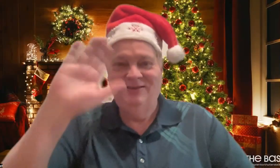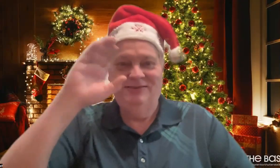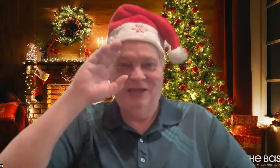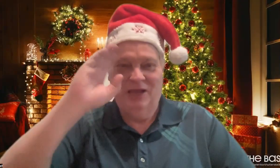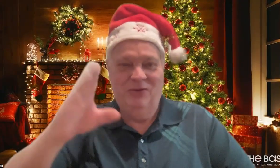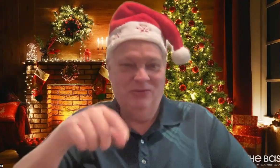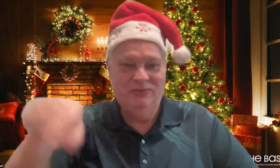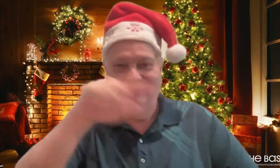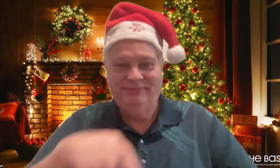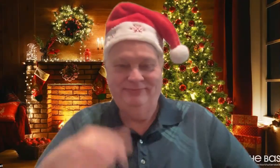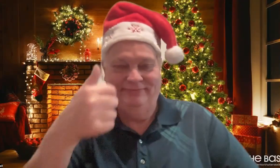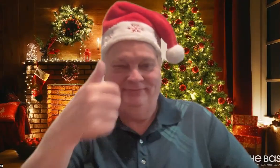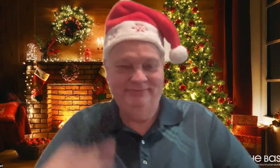Hello! How are you all?